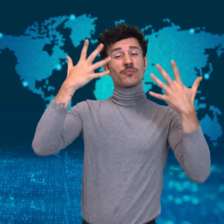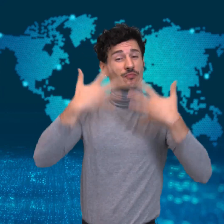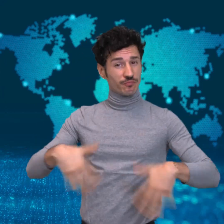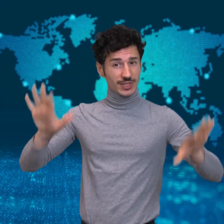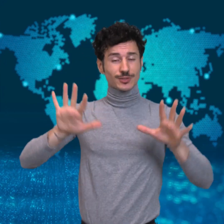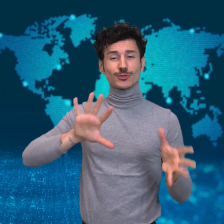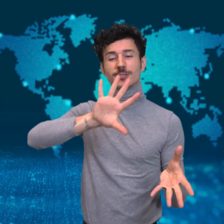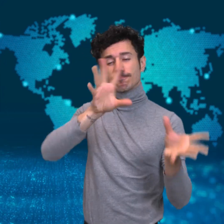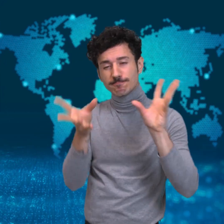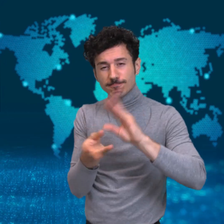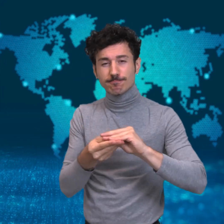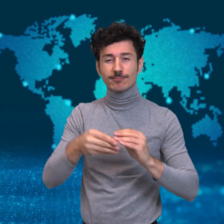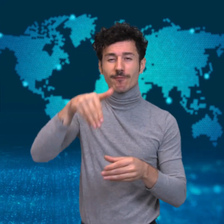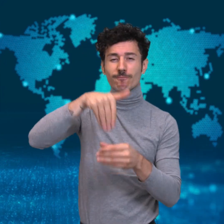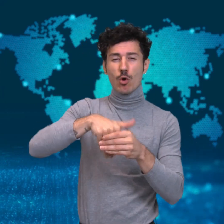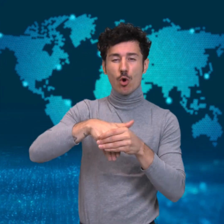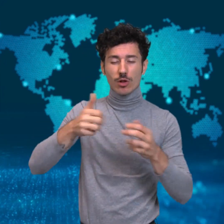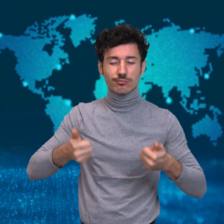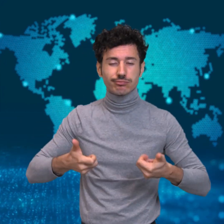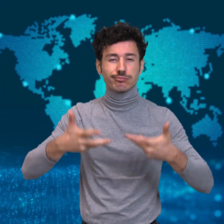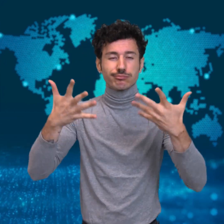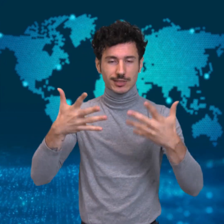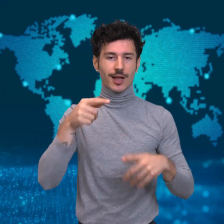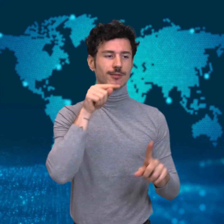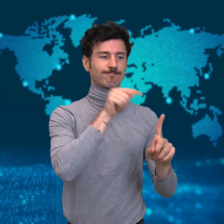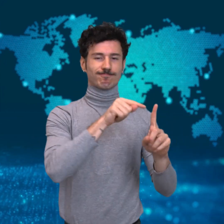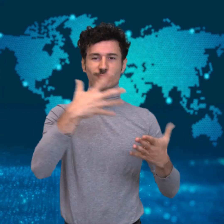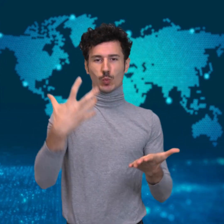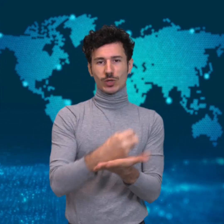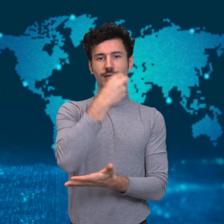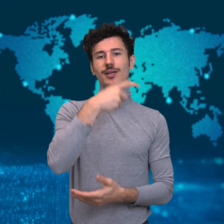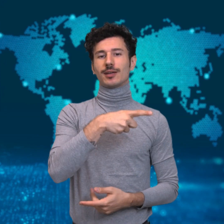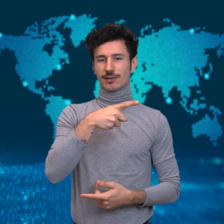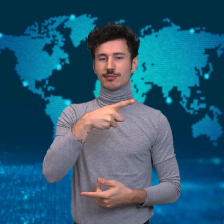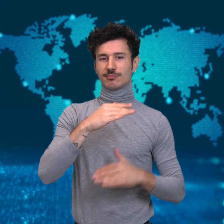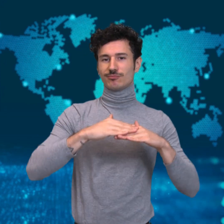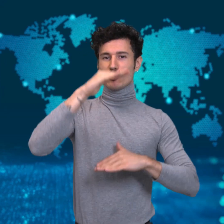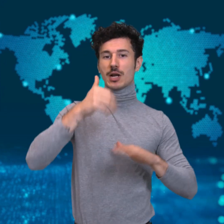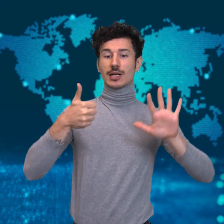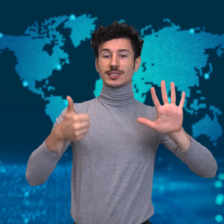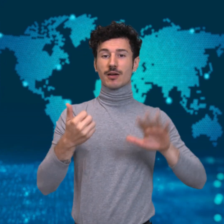officials announced that Aliman received 64% of the vote.